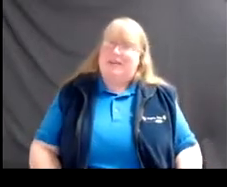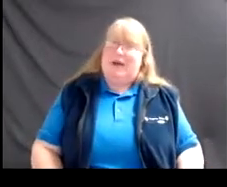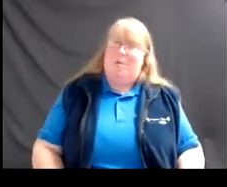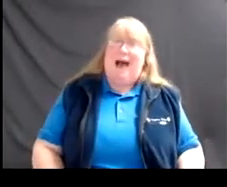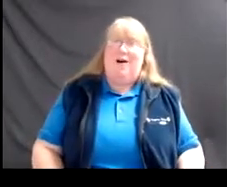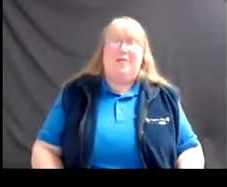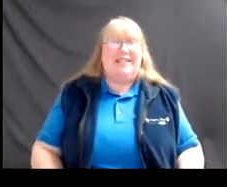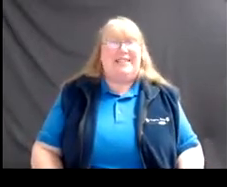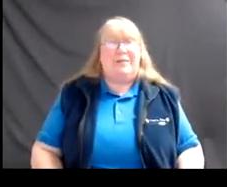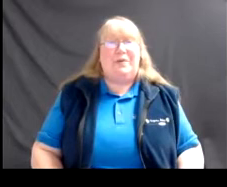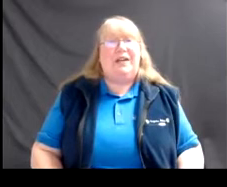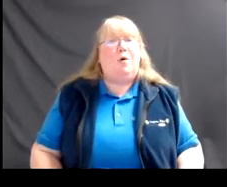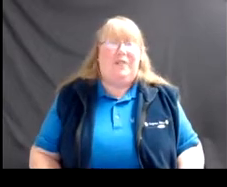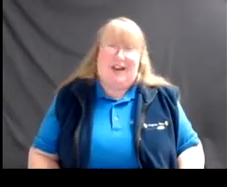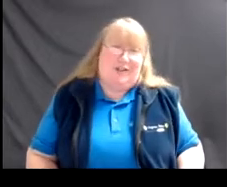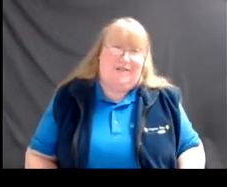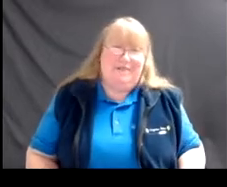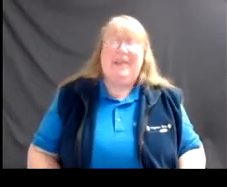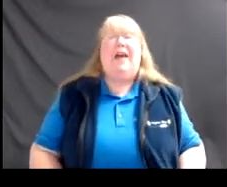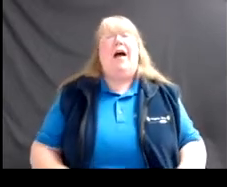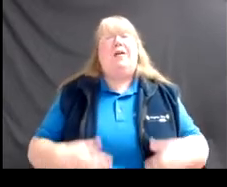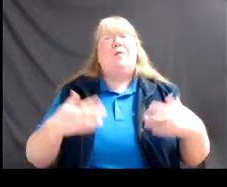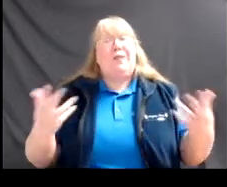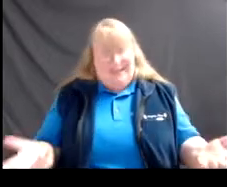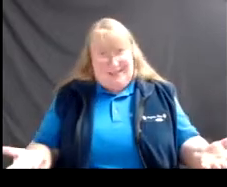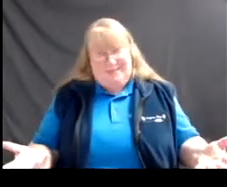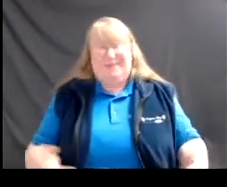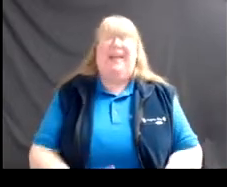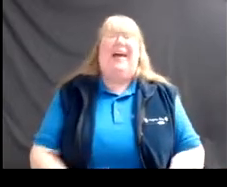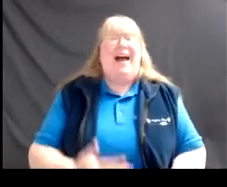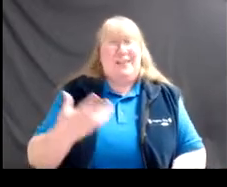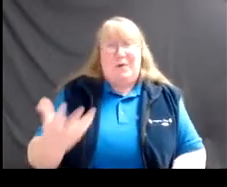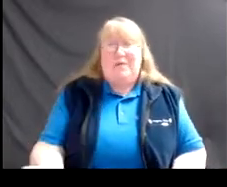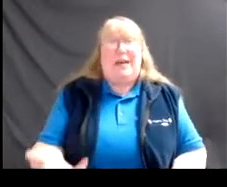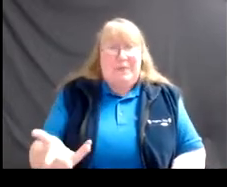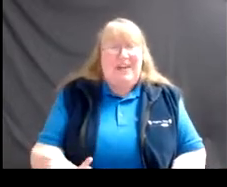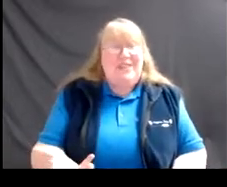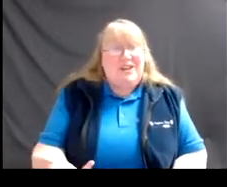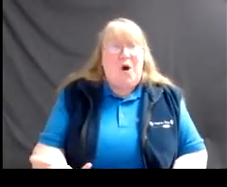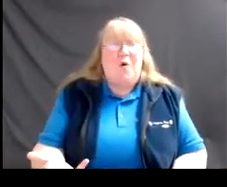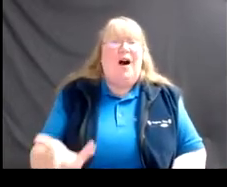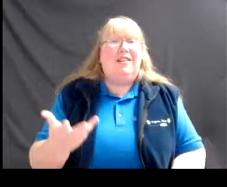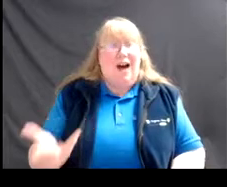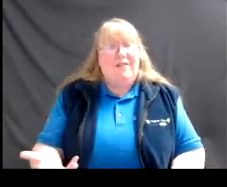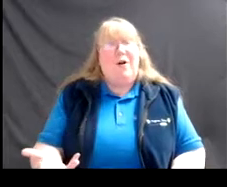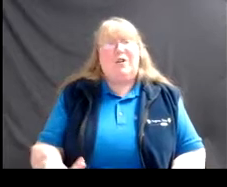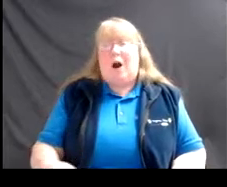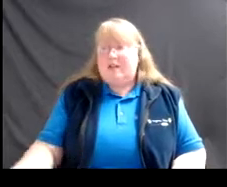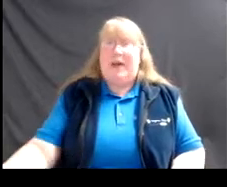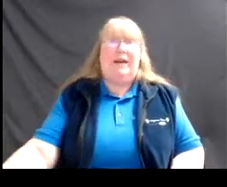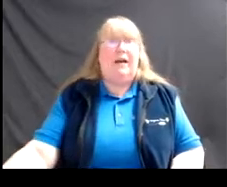went wow! that seams really old fashioned. Yes, as many of us know, a lot of folks are depending